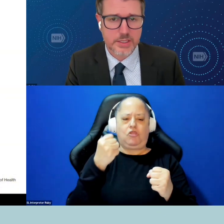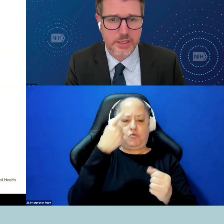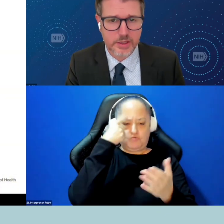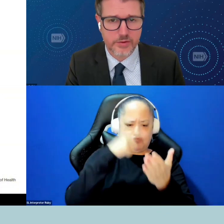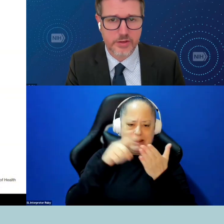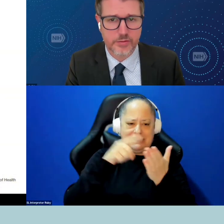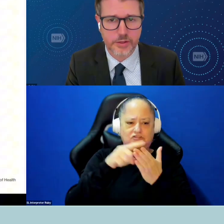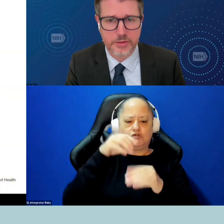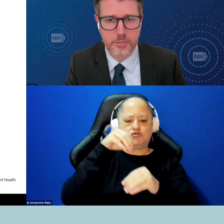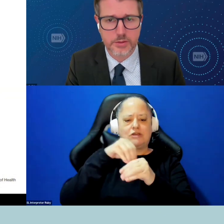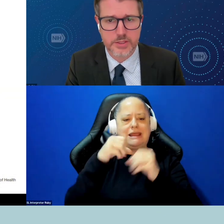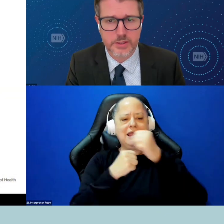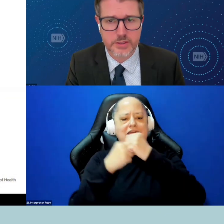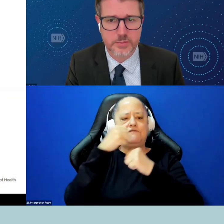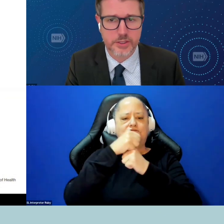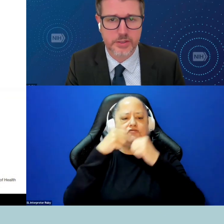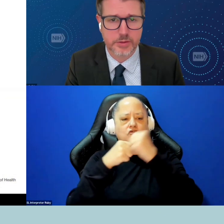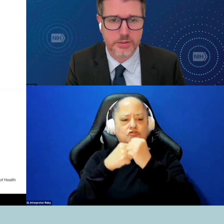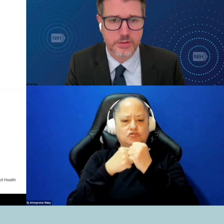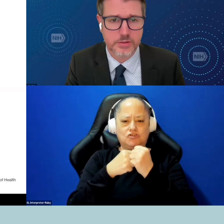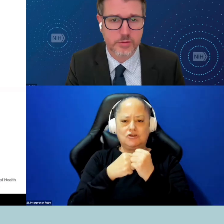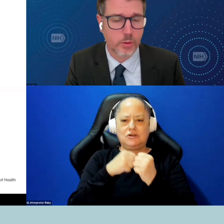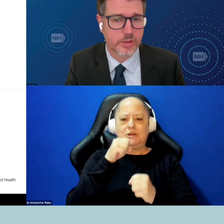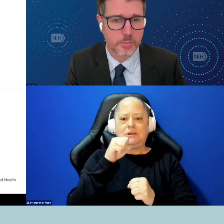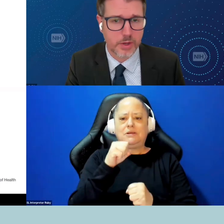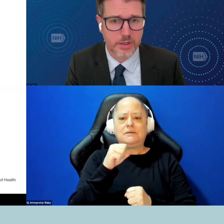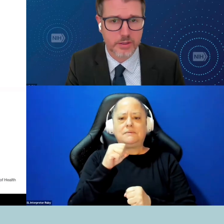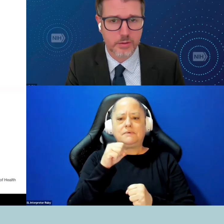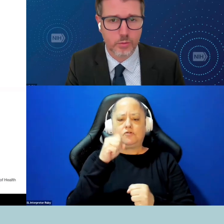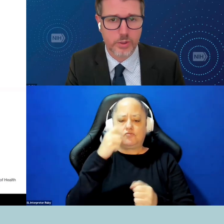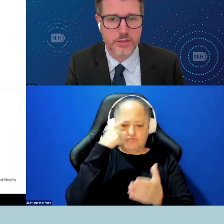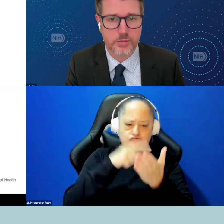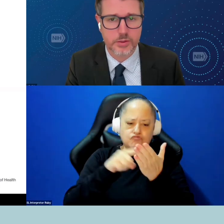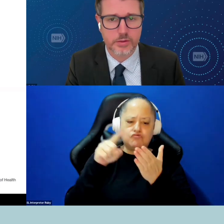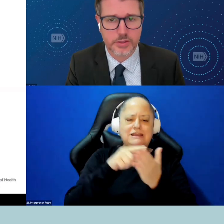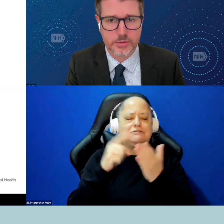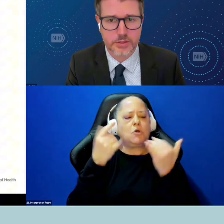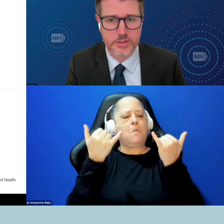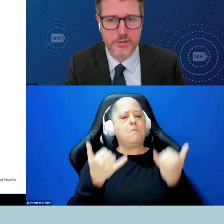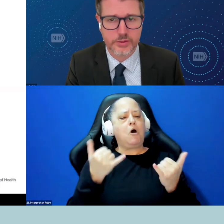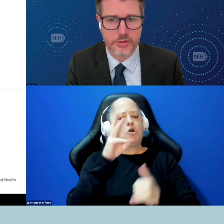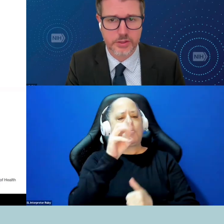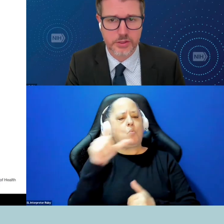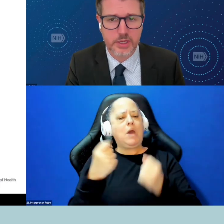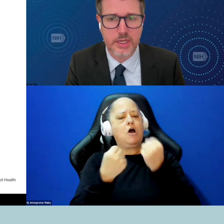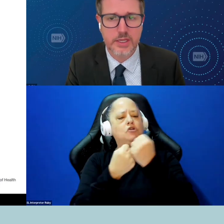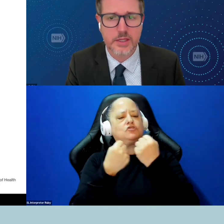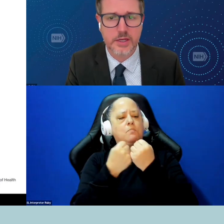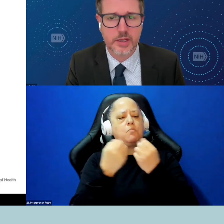Conducting innovative, rigorous, person-centered disability health research requires modern, well-supported resources and infrastructure that